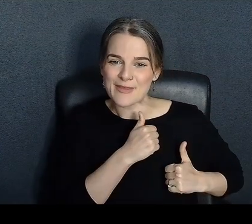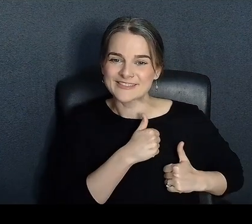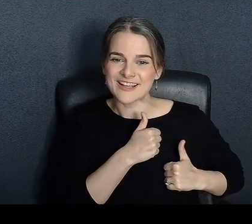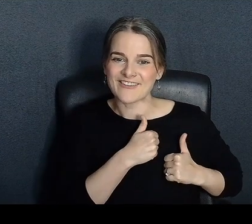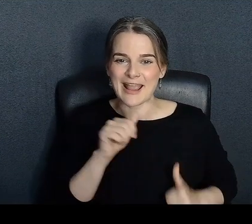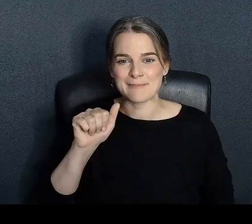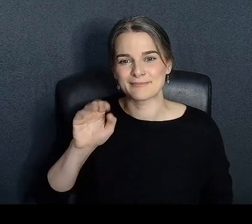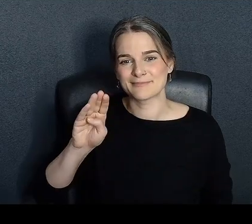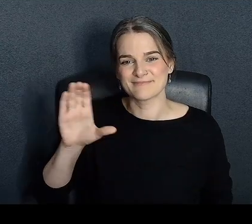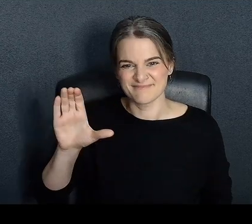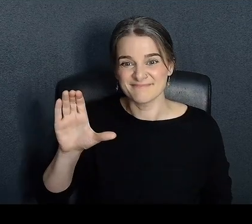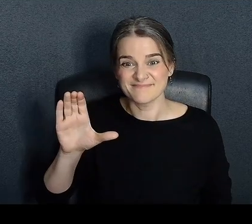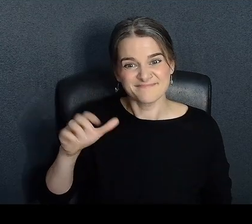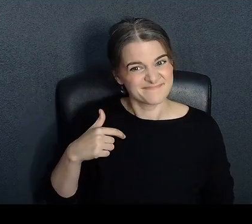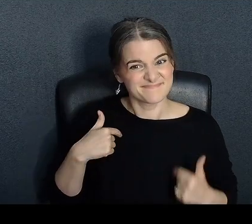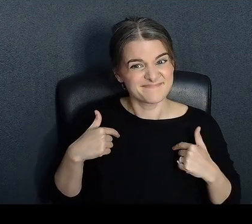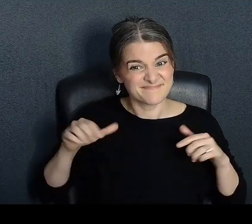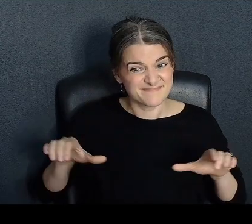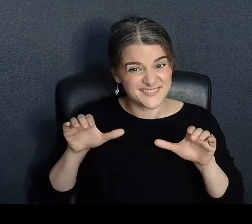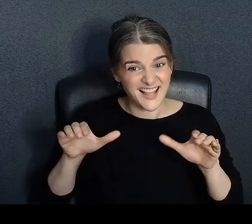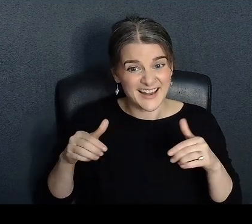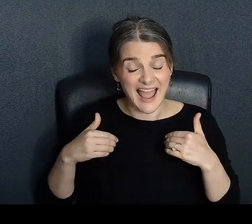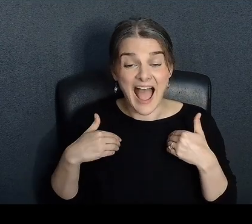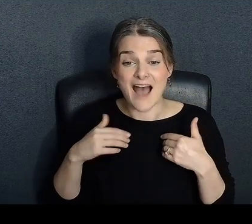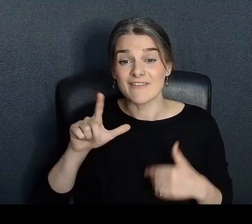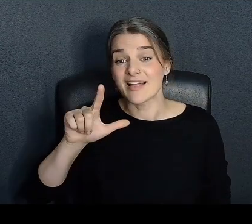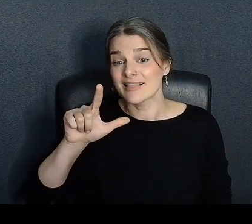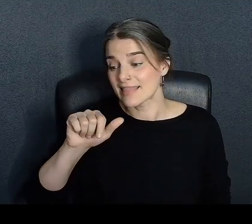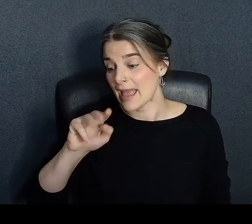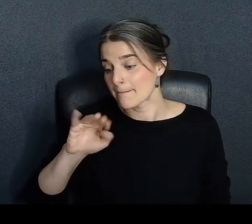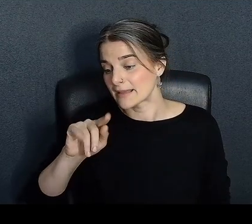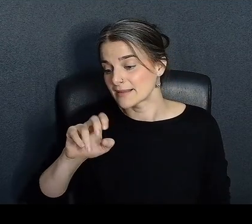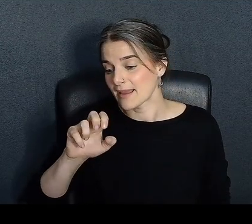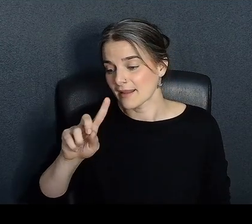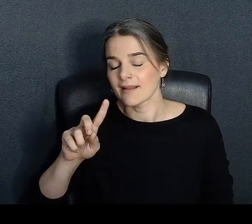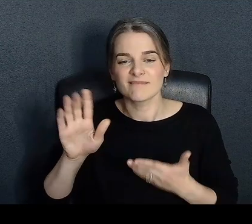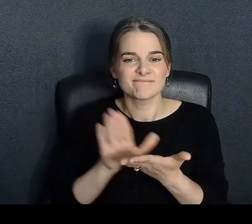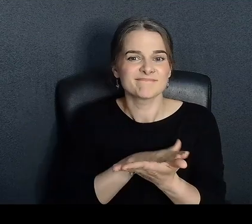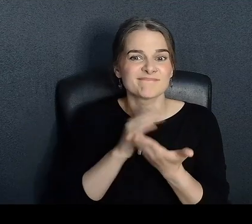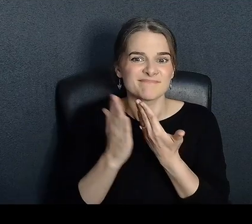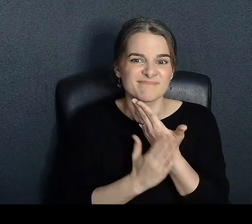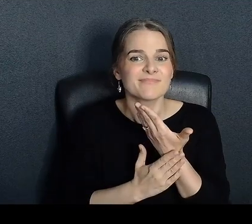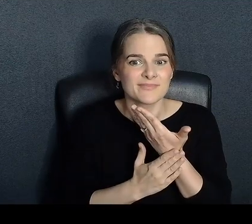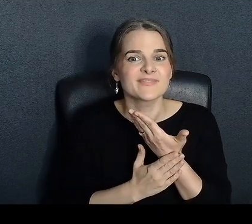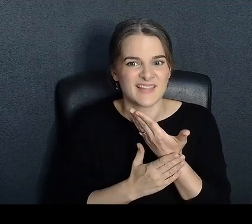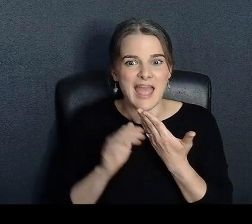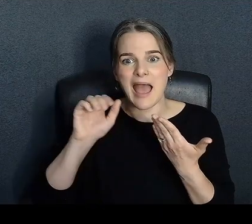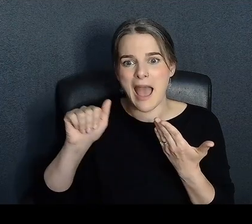I actually have a laminated military alphabet in front of my computer so that I